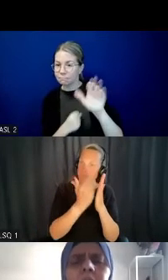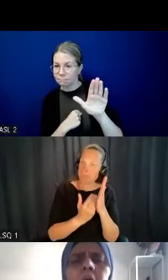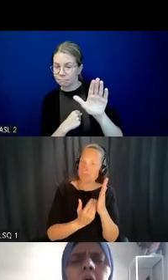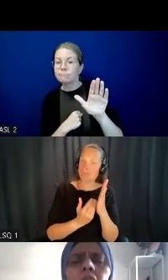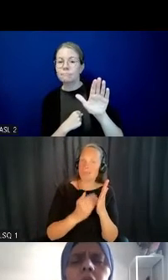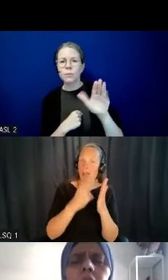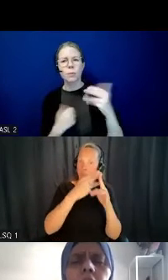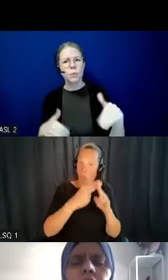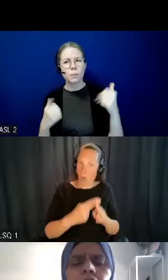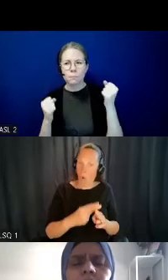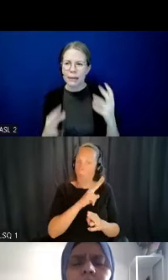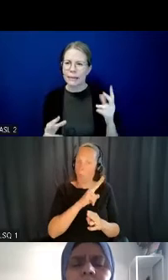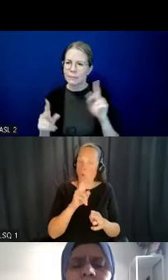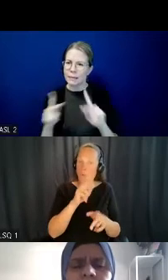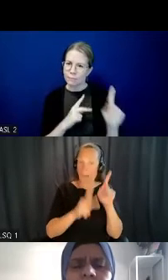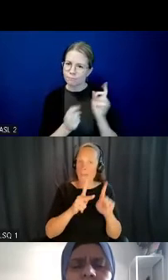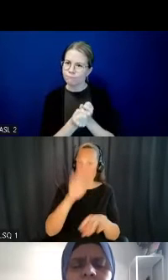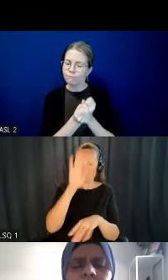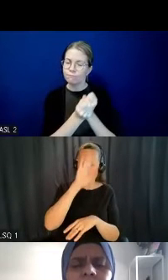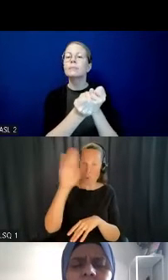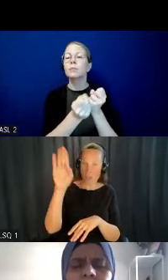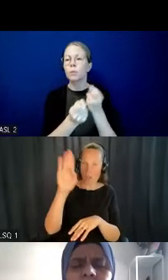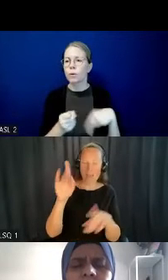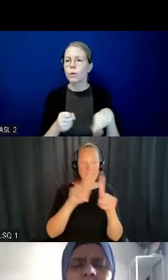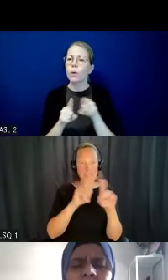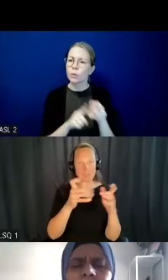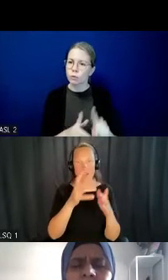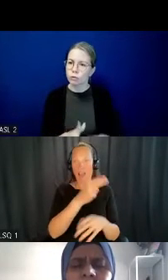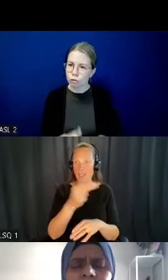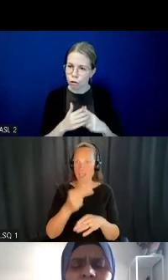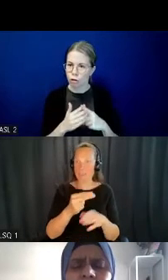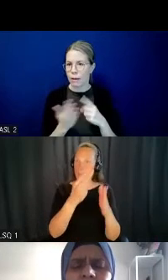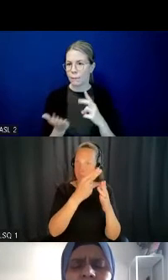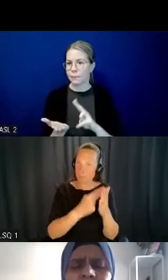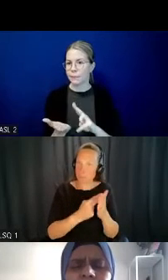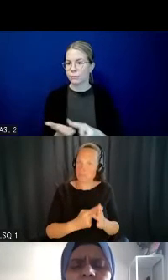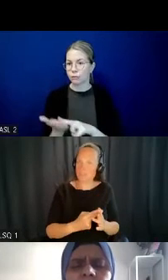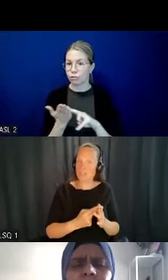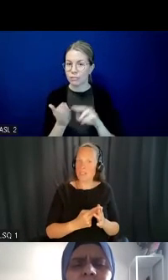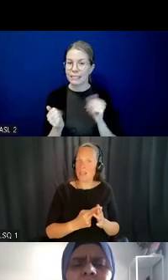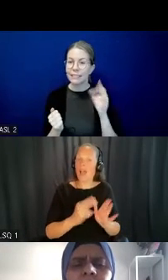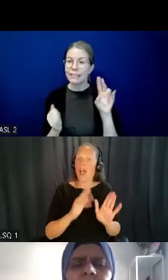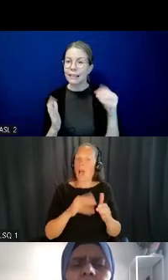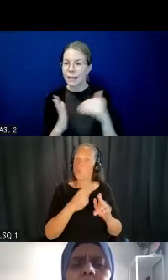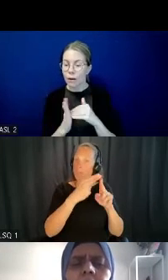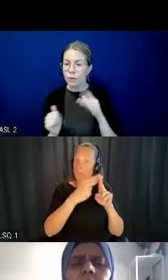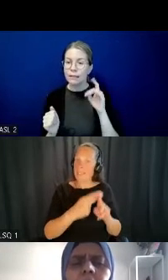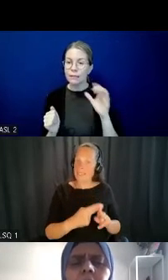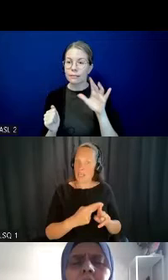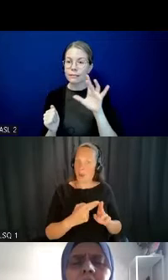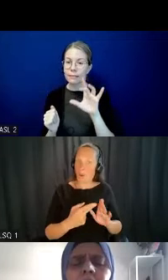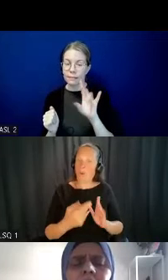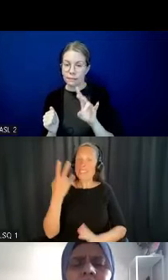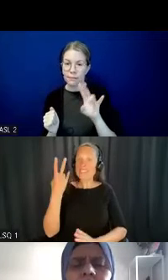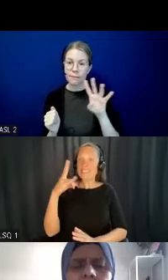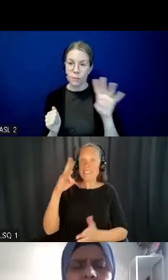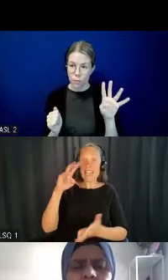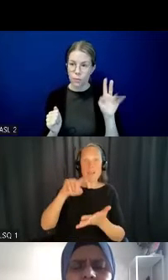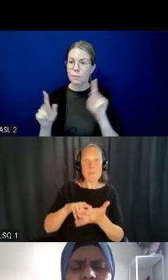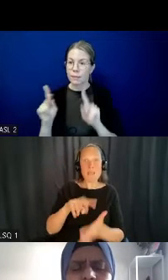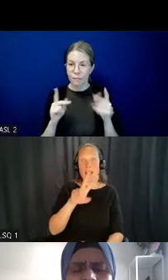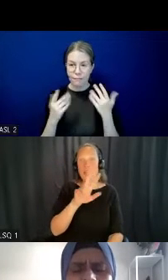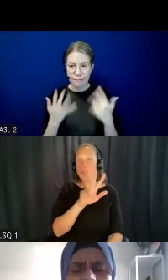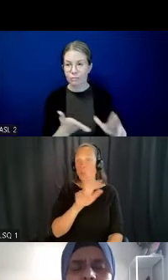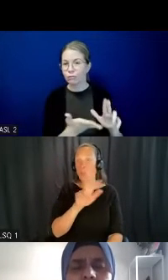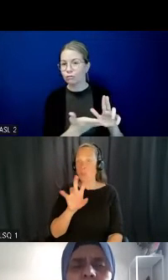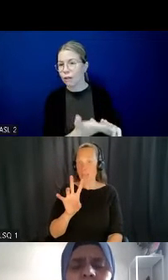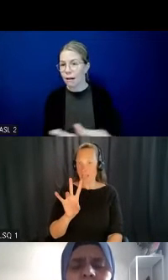WE ALSO LAUNCHED A PETITION SIGNED BY 17874 INDIVIDUALS IN THIS COUNTRY